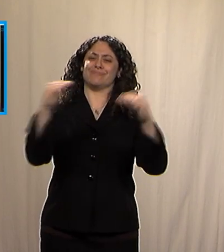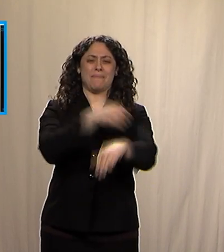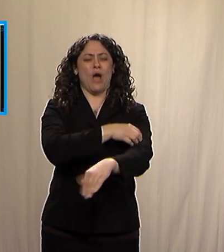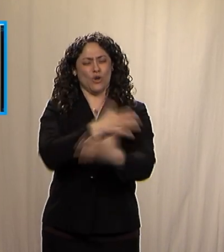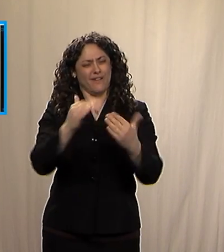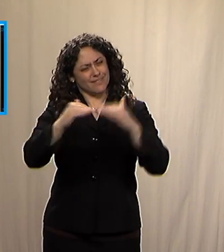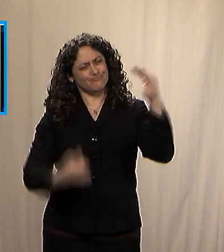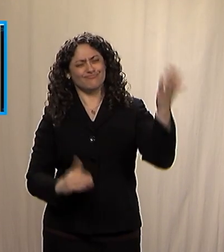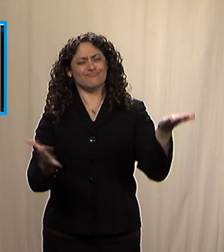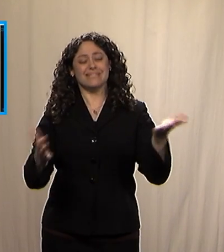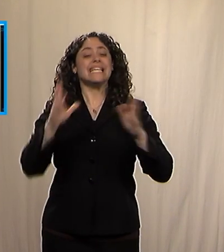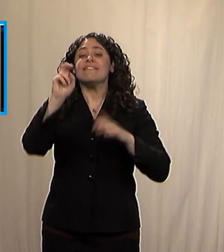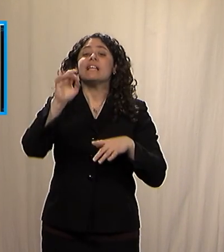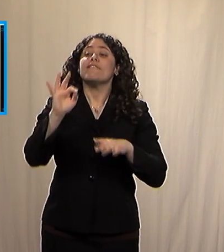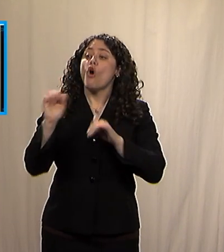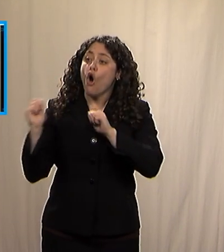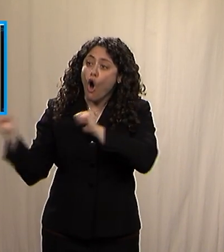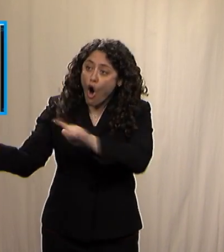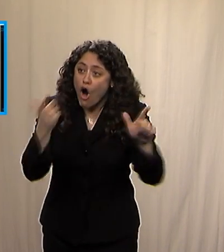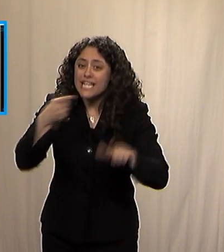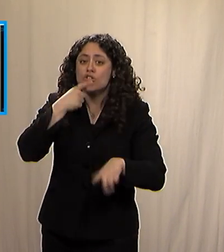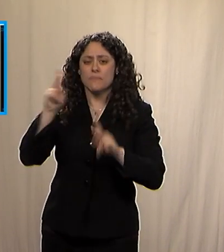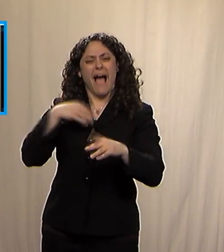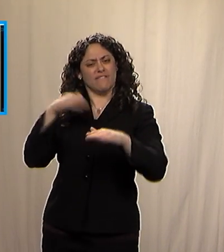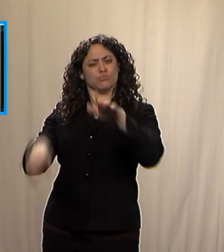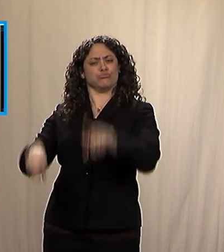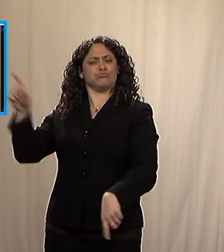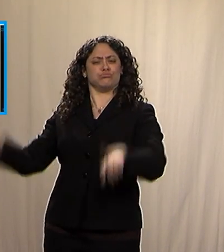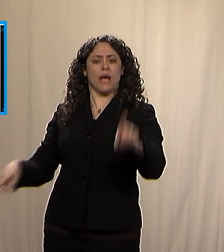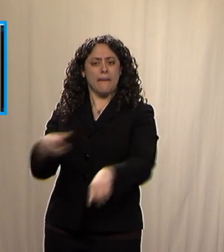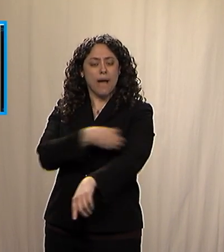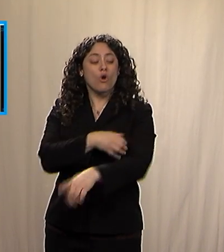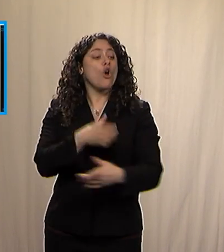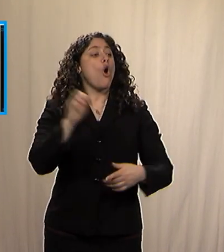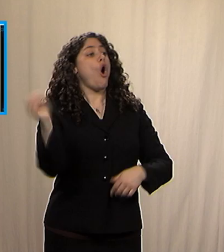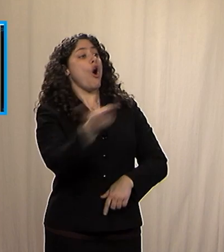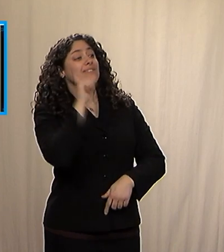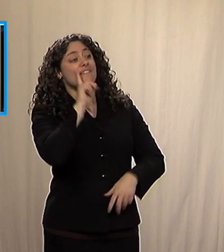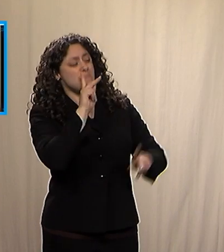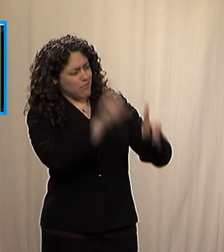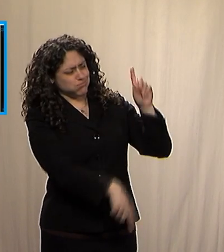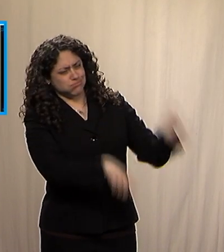or all deaf people. So I think it's recognizing where do we fit